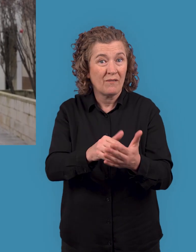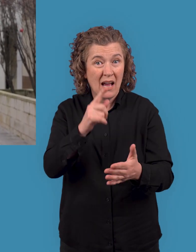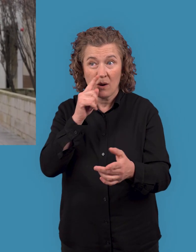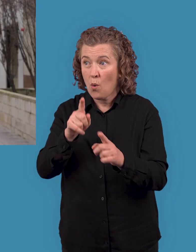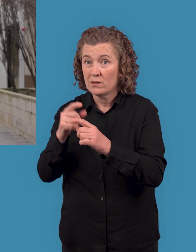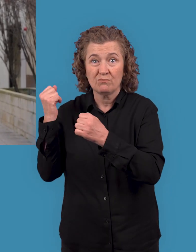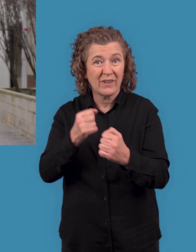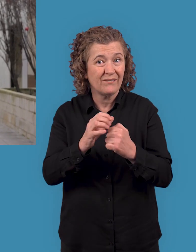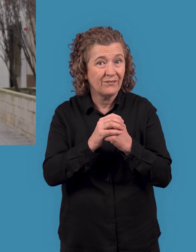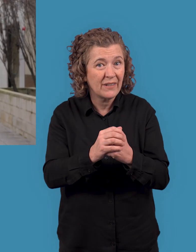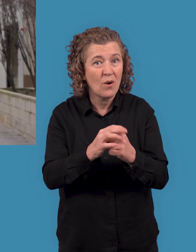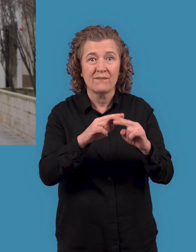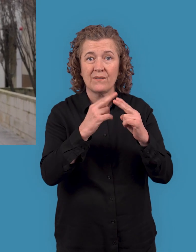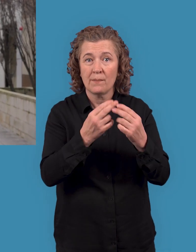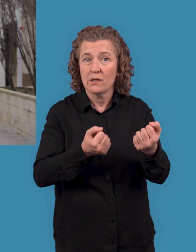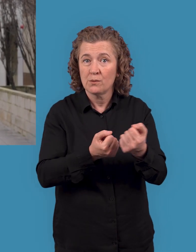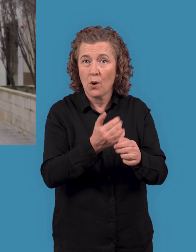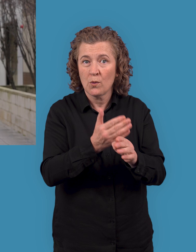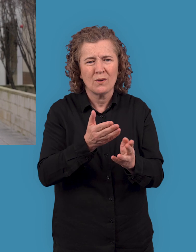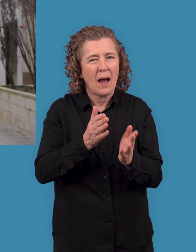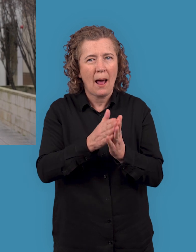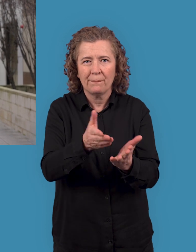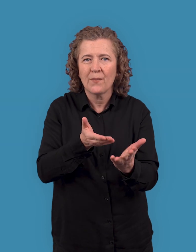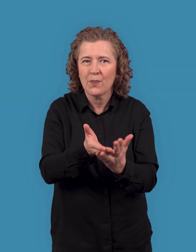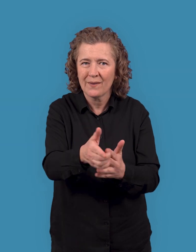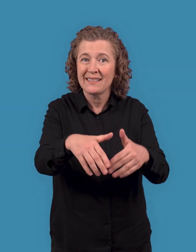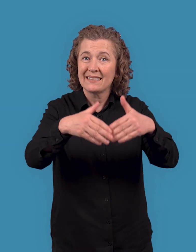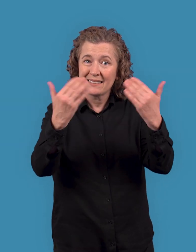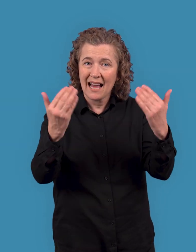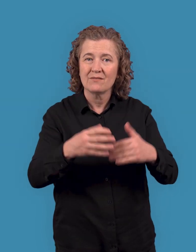You can also bring a friend, family member or support worker to help you throughout the day.